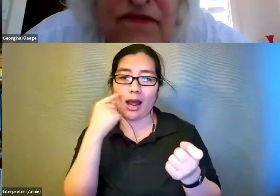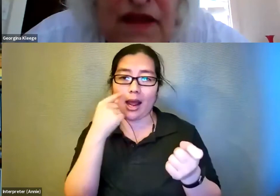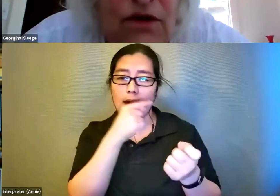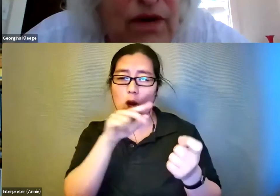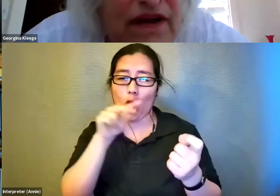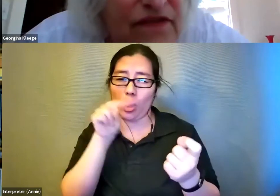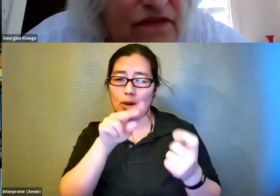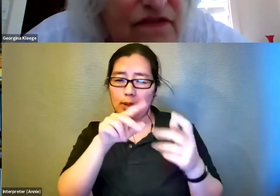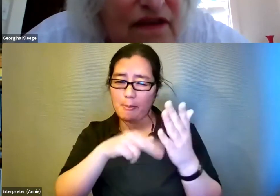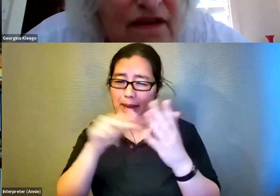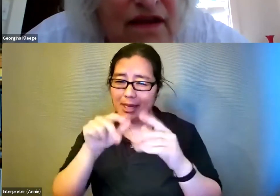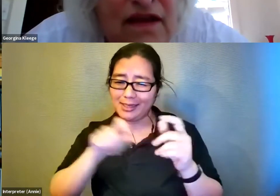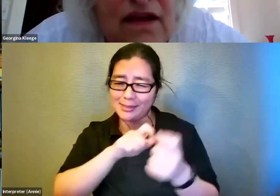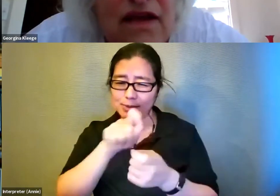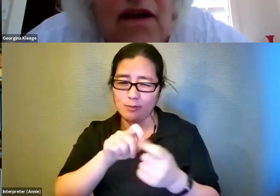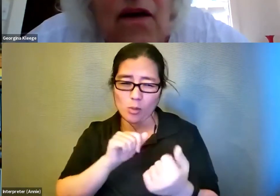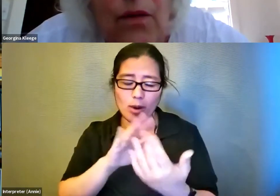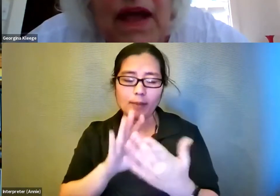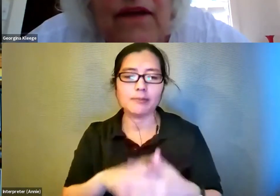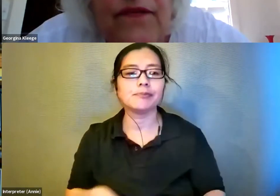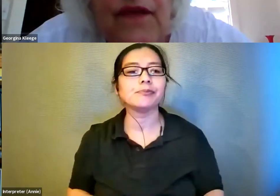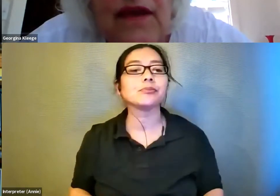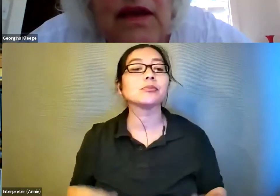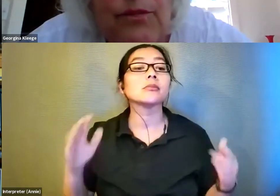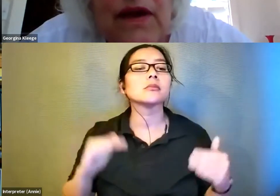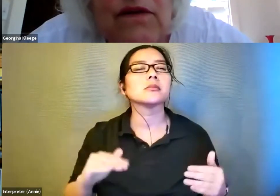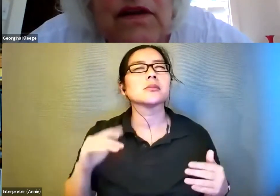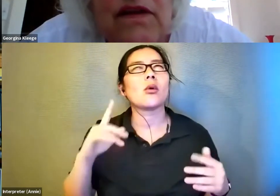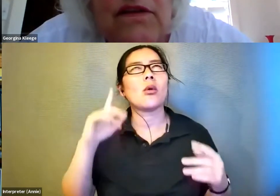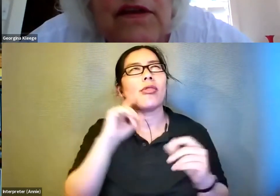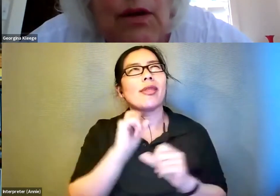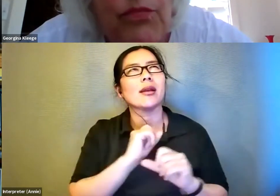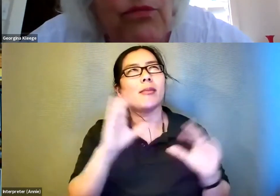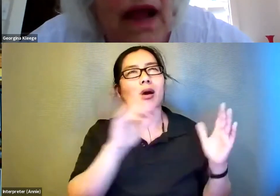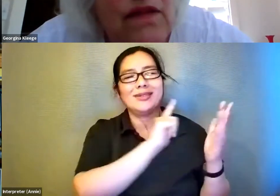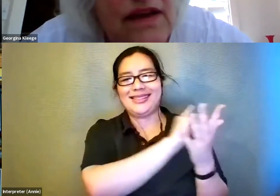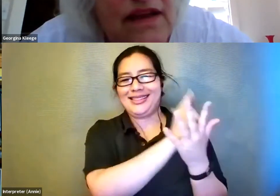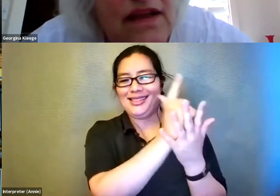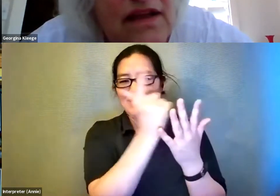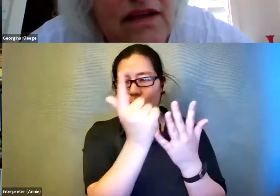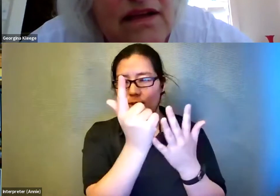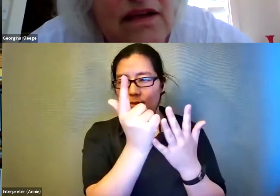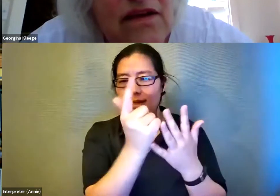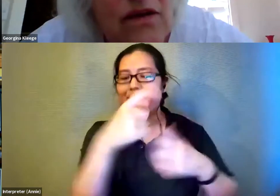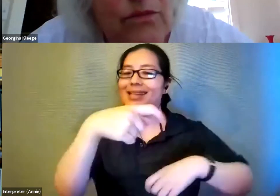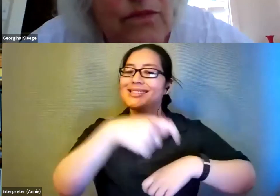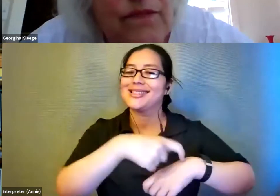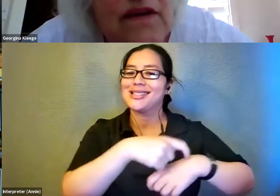sequence and thinking about temporality, the